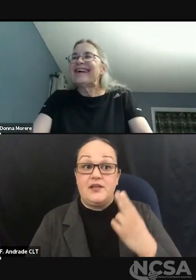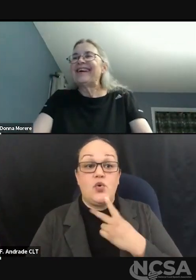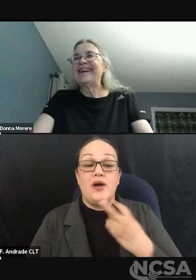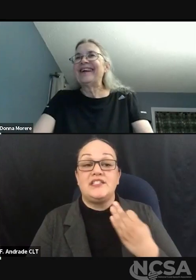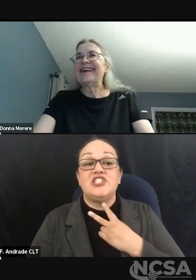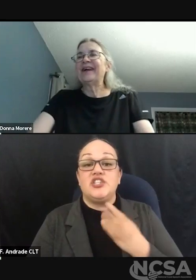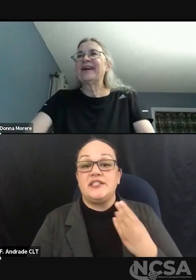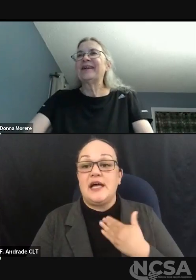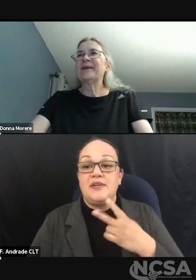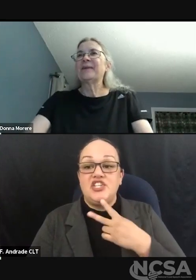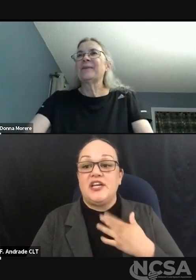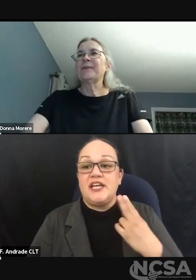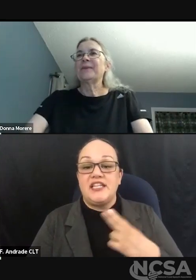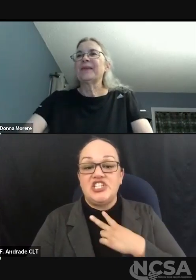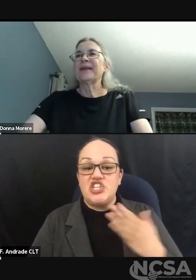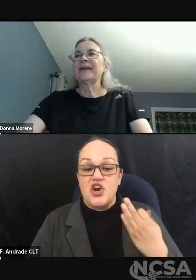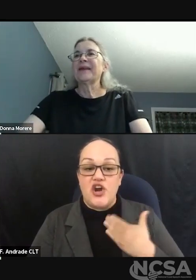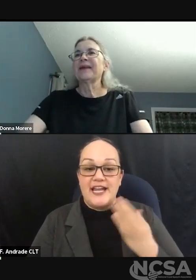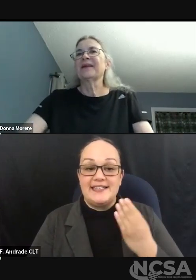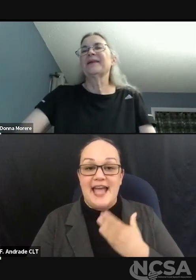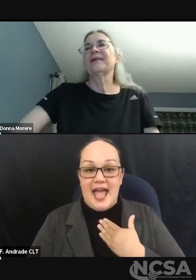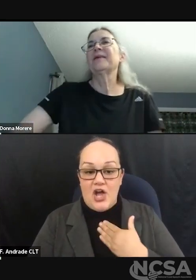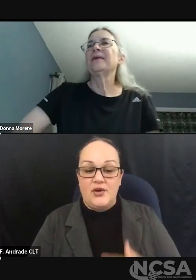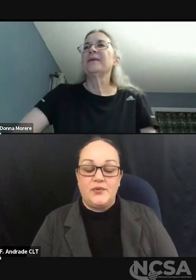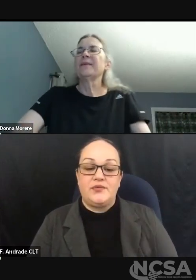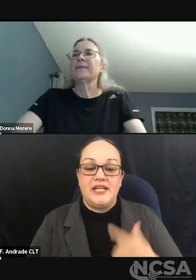I'm just checking the chat right now to see if we have any.